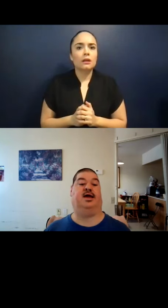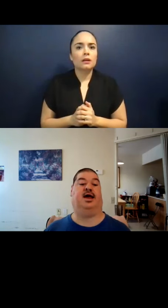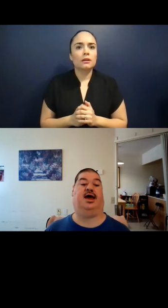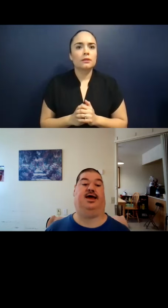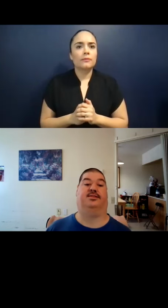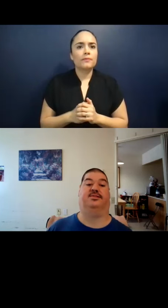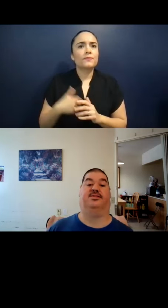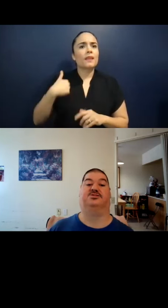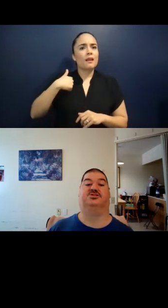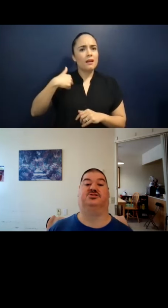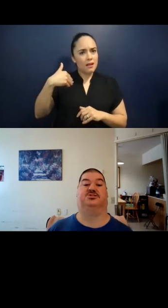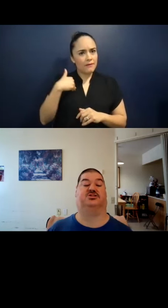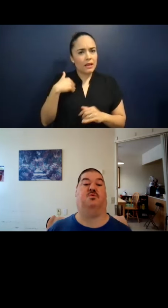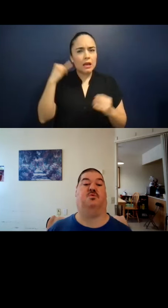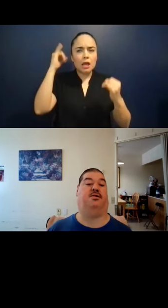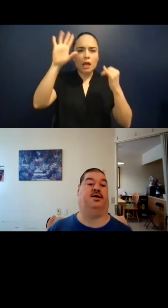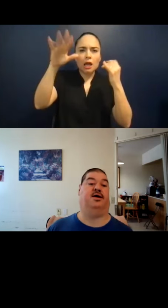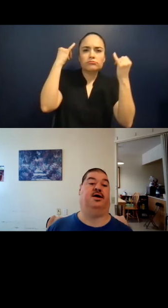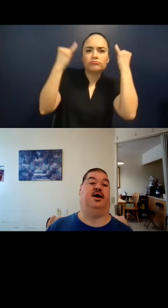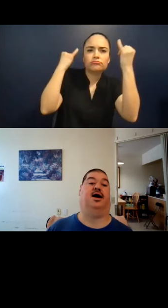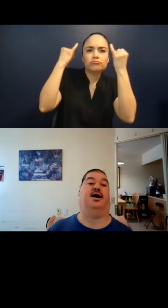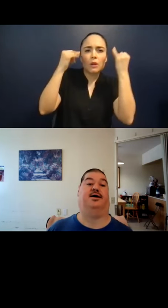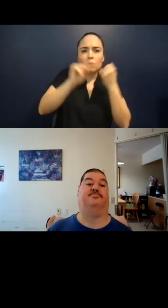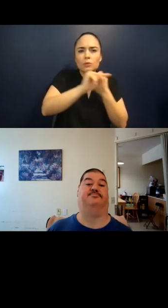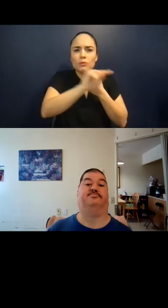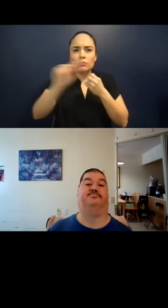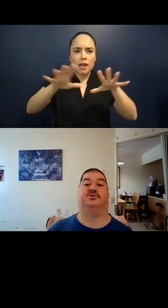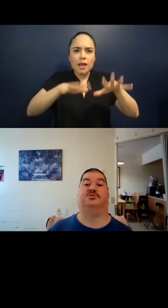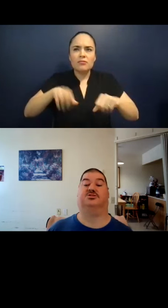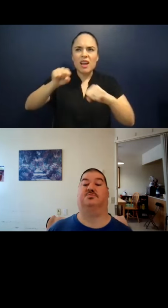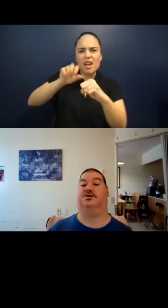when you attend these vaccination clinics.